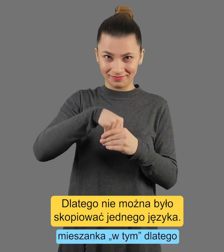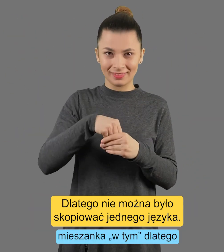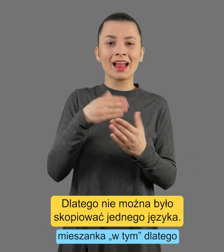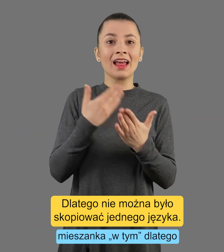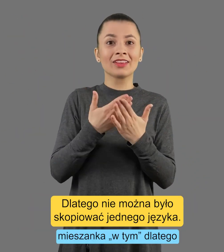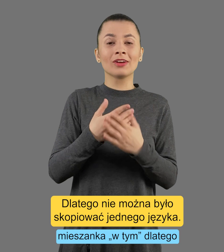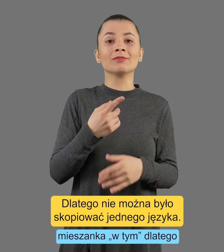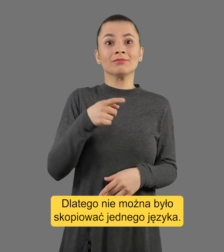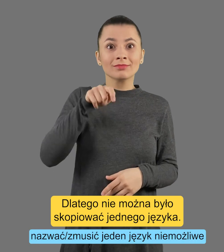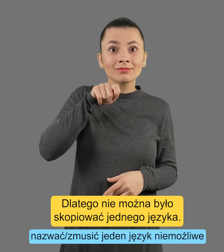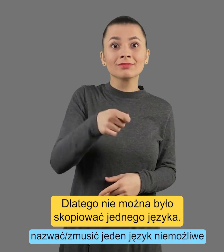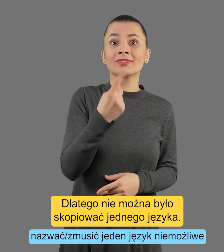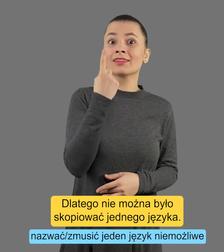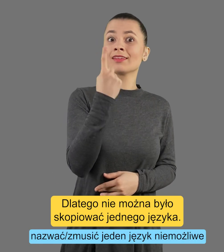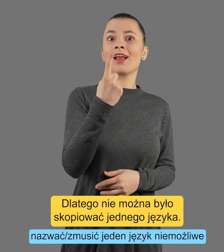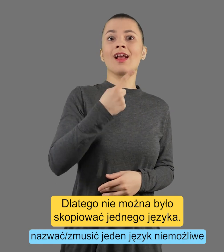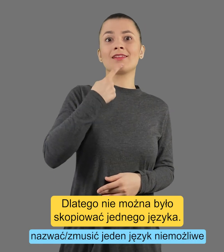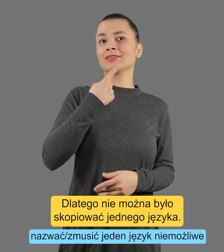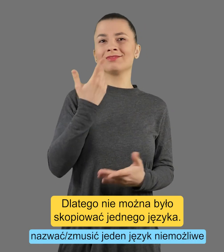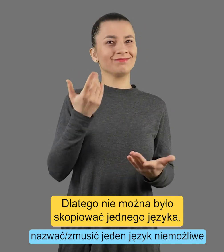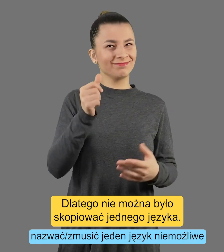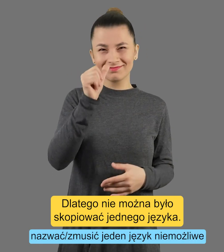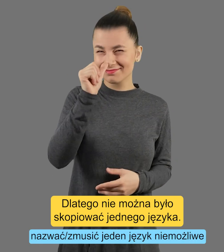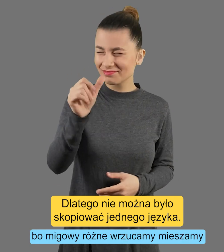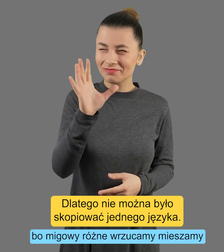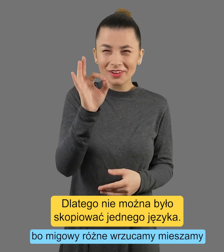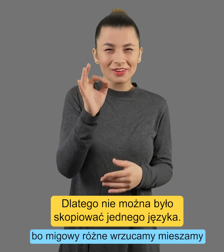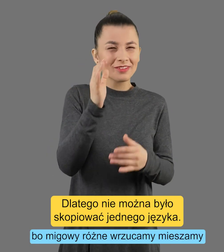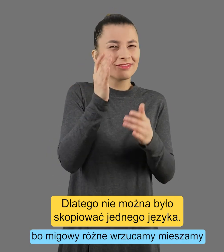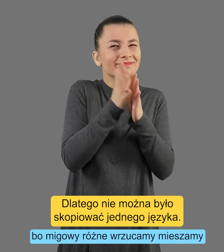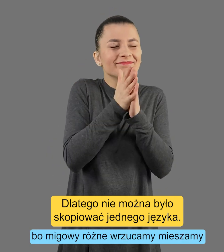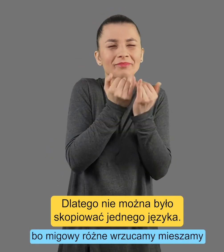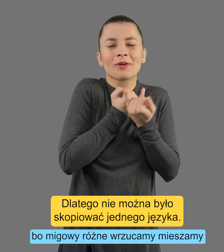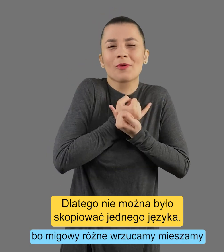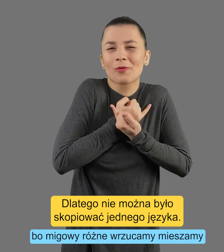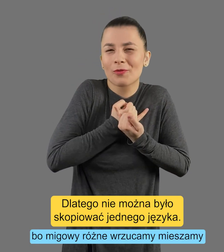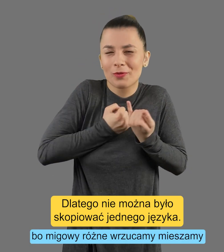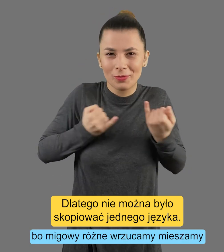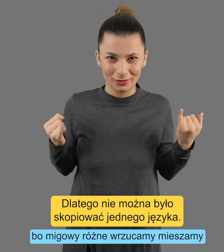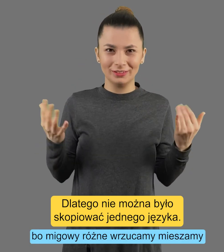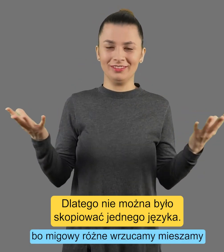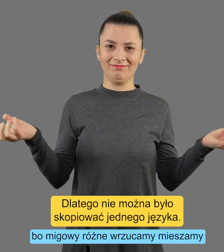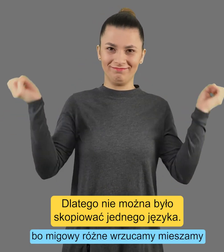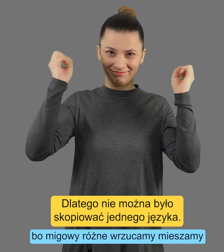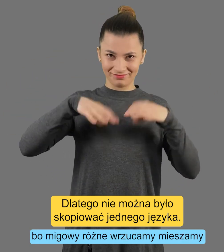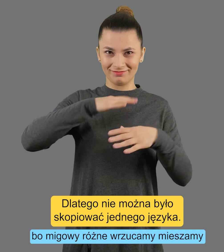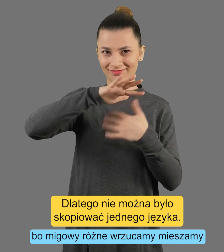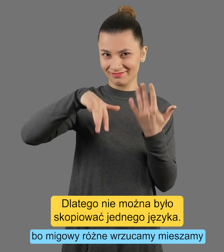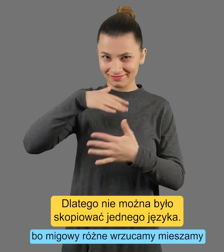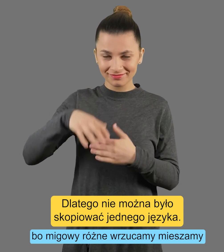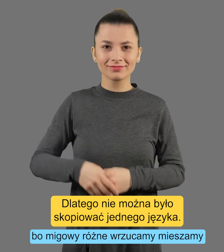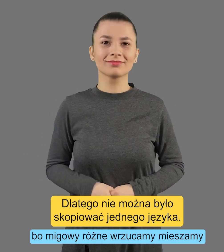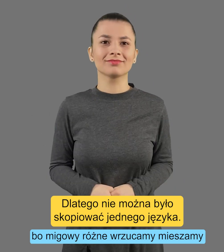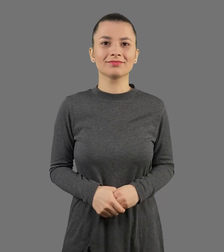Why? Because it was impossible to copy one language.